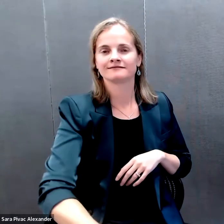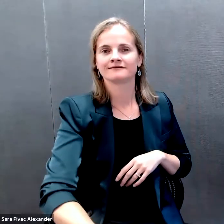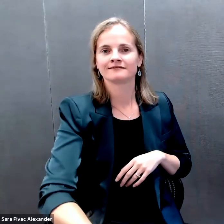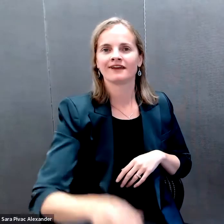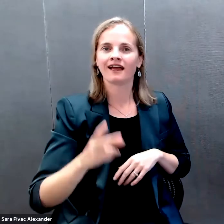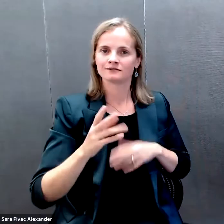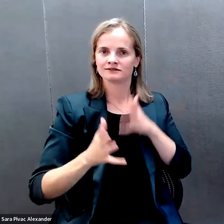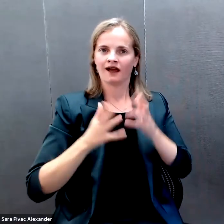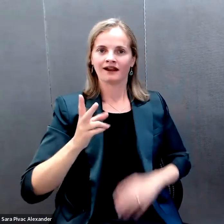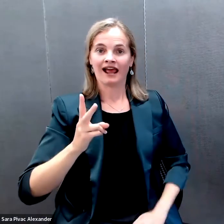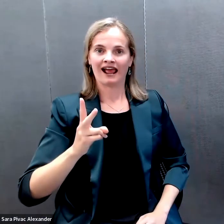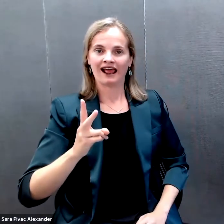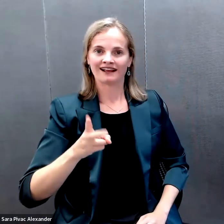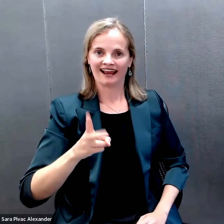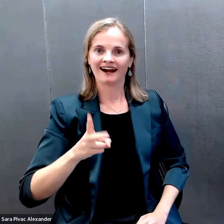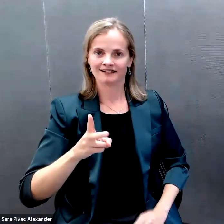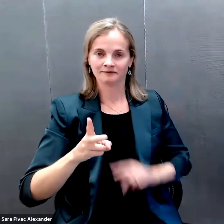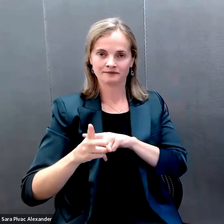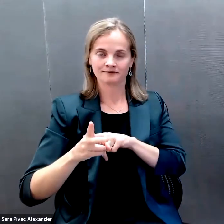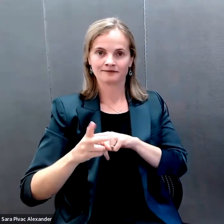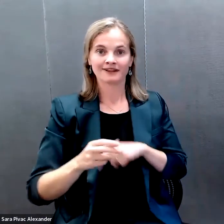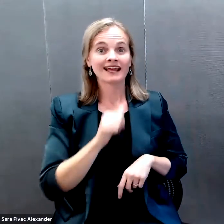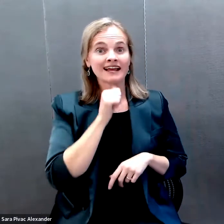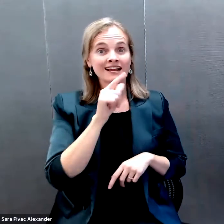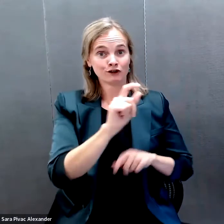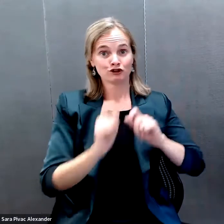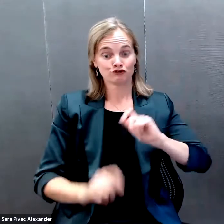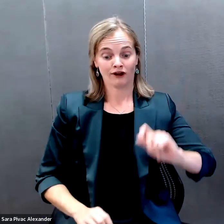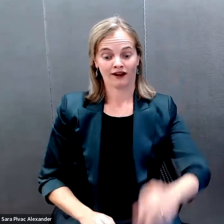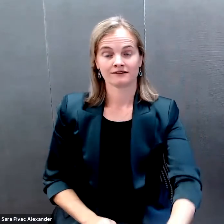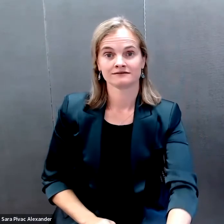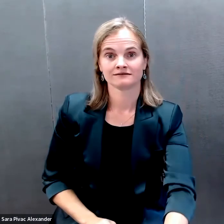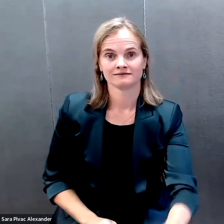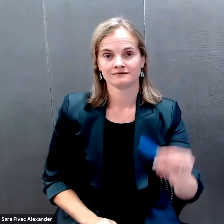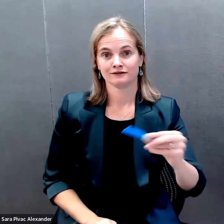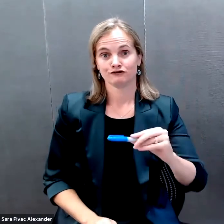then that will be your dominant hand so you sign like again you would do it on a left hand